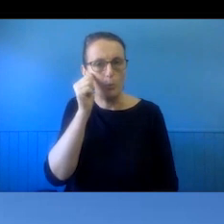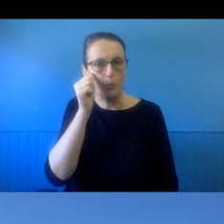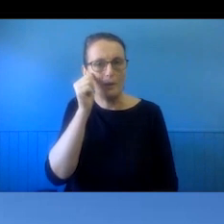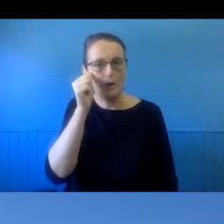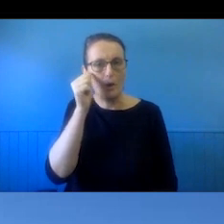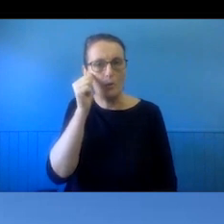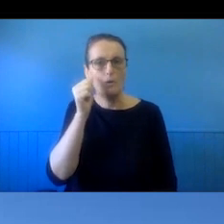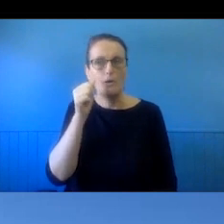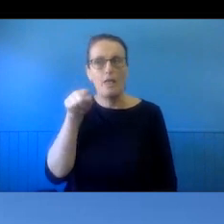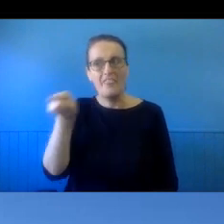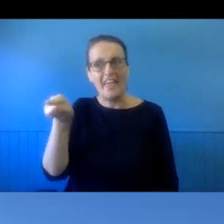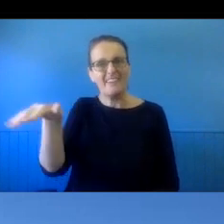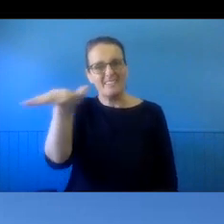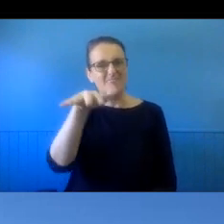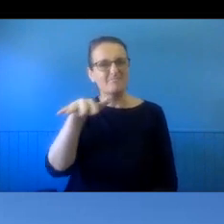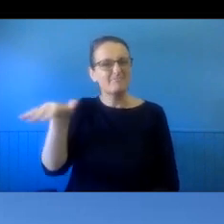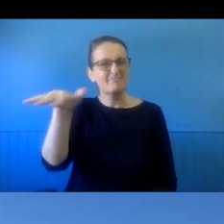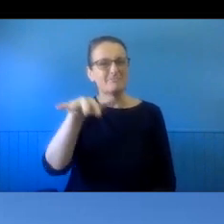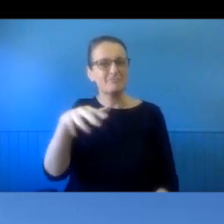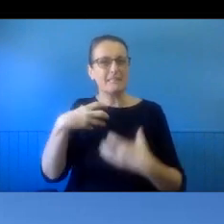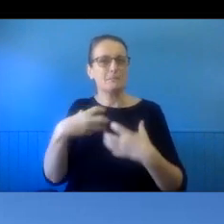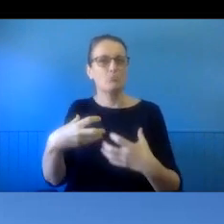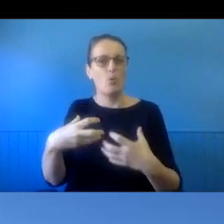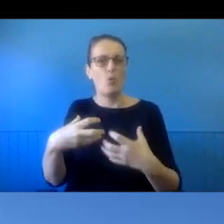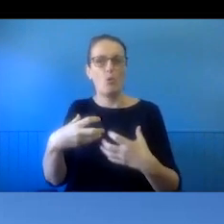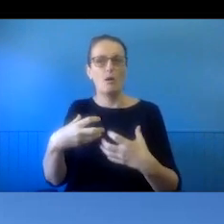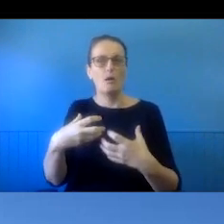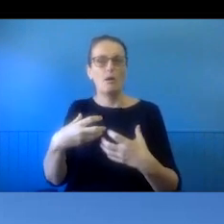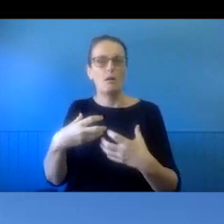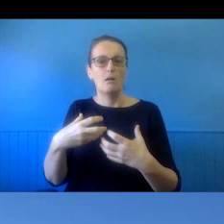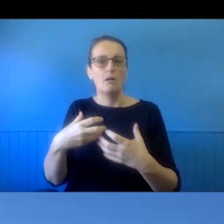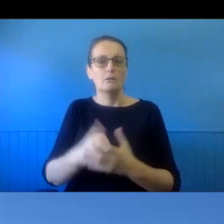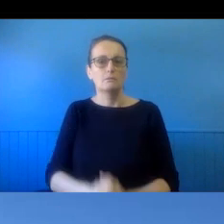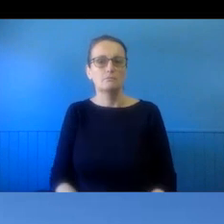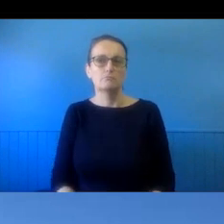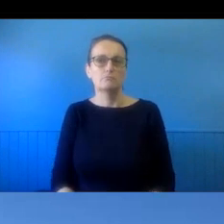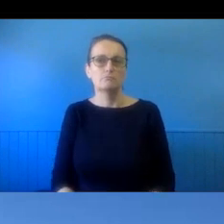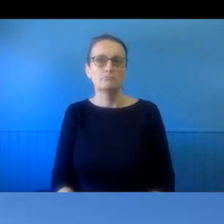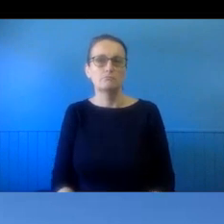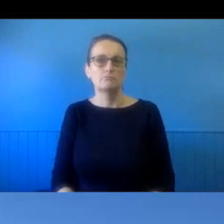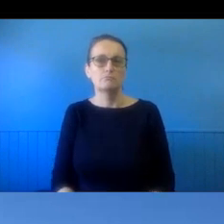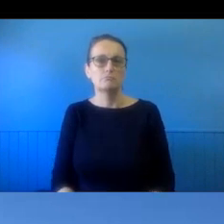those environments will be more comfortable with providing authority